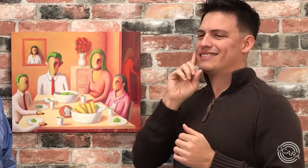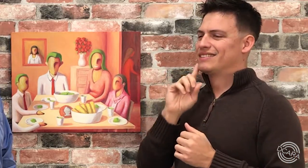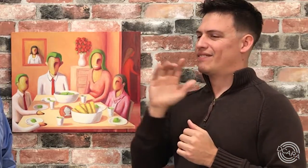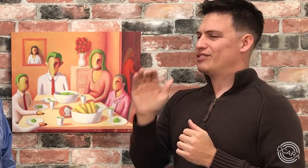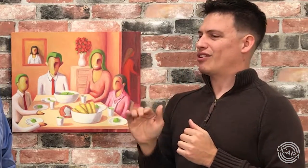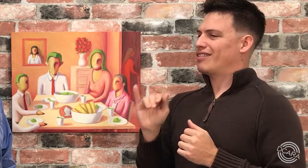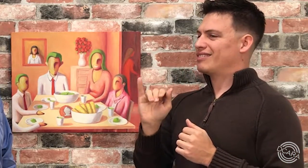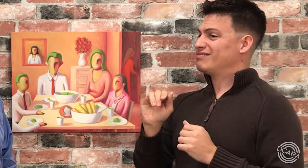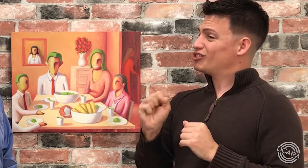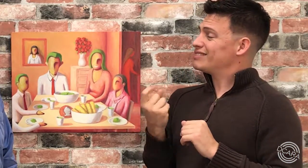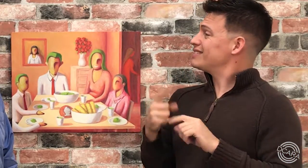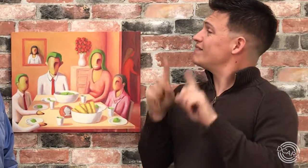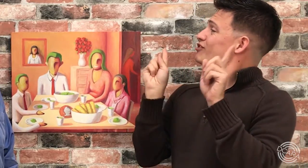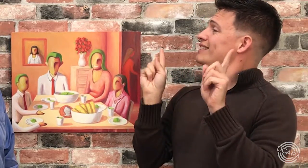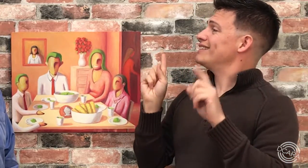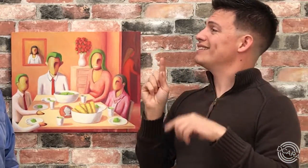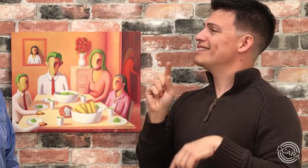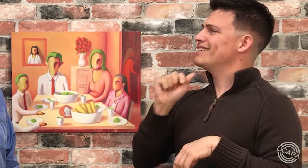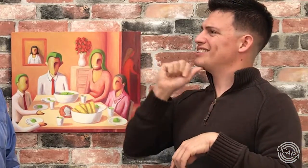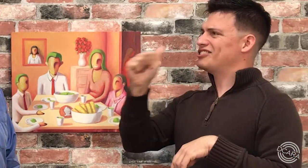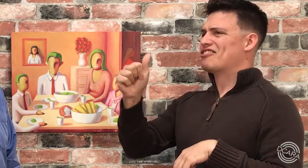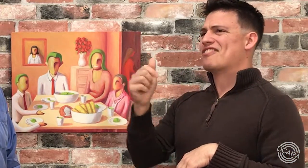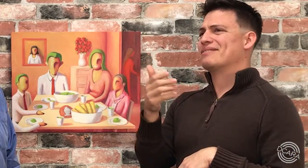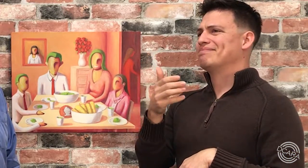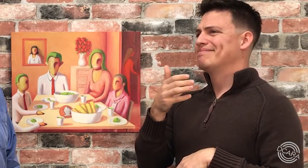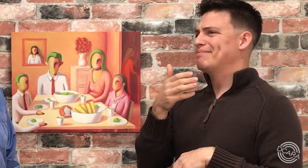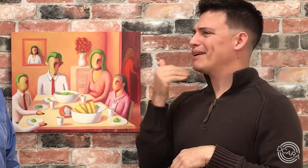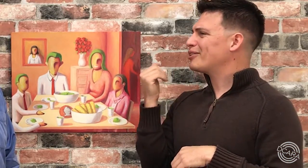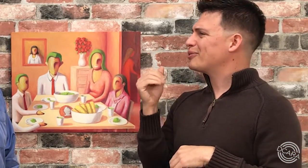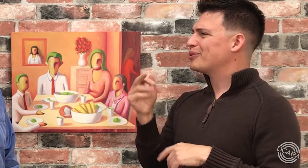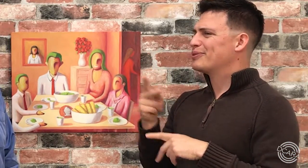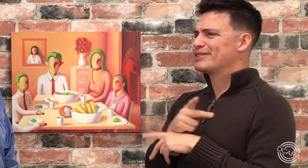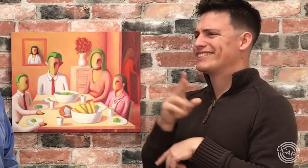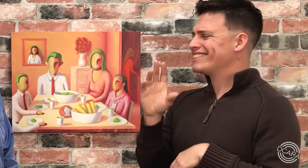The Deaf child is just different--not better or worse.